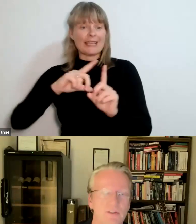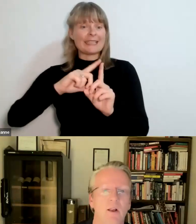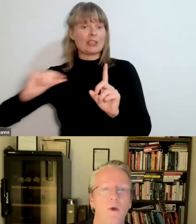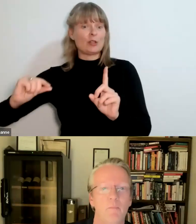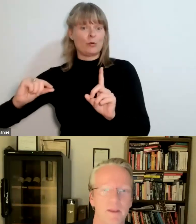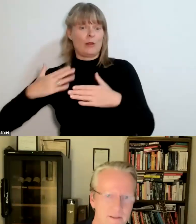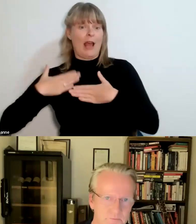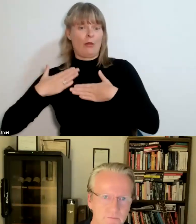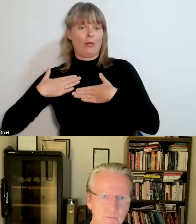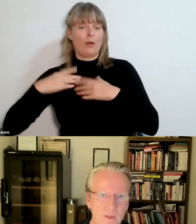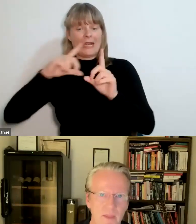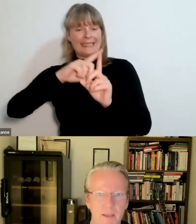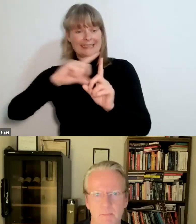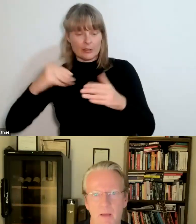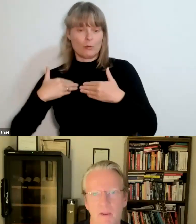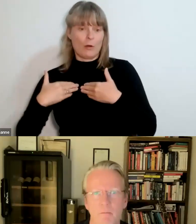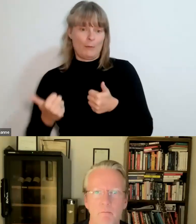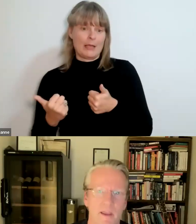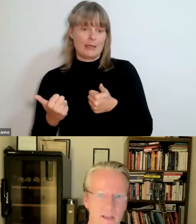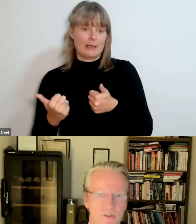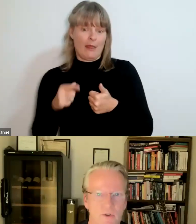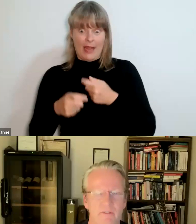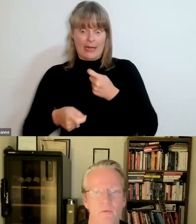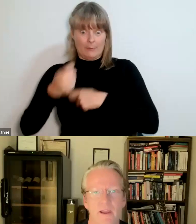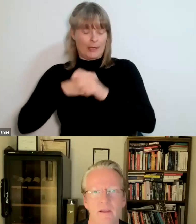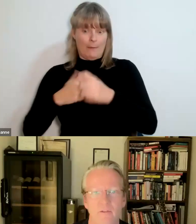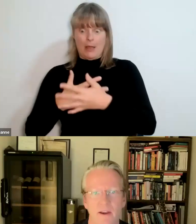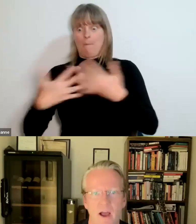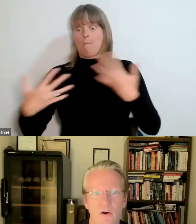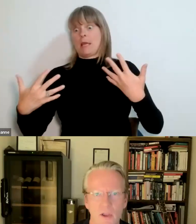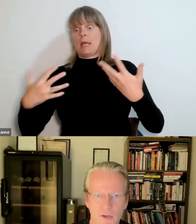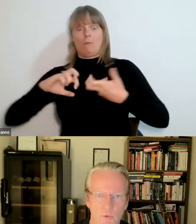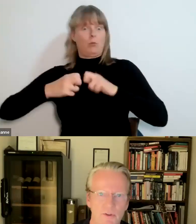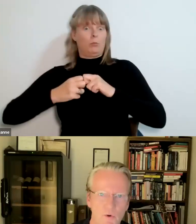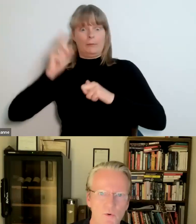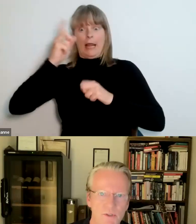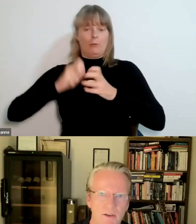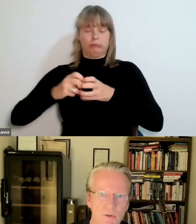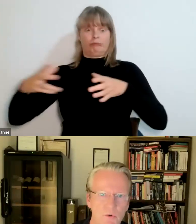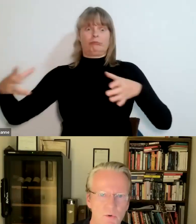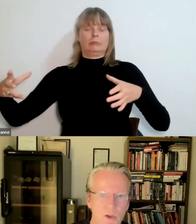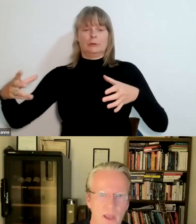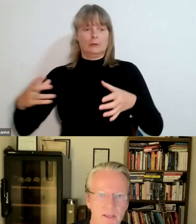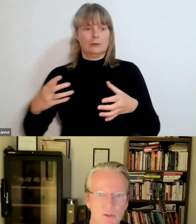can do, and many schools are already doing. Sharon mentioned for example, Digital Health, which is digital well-being